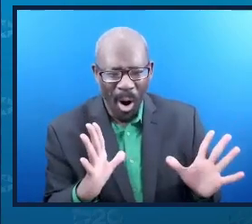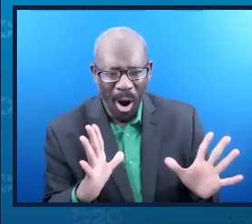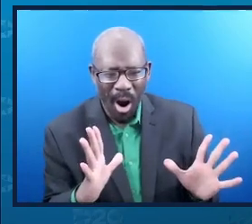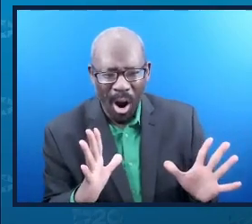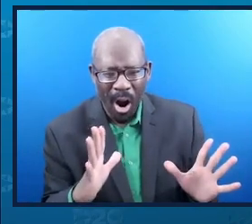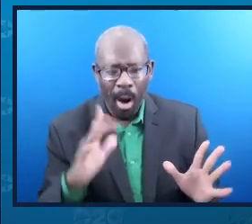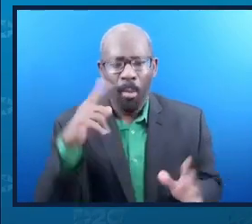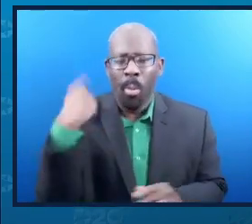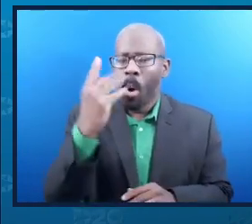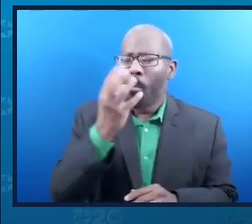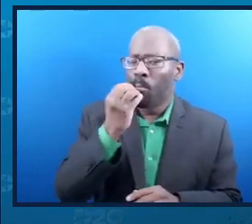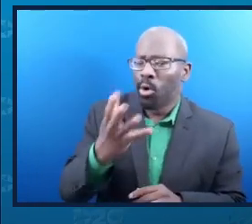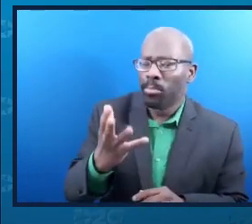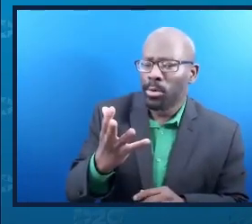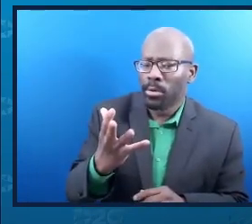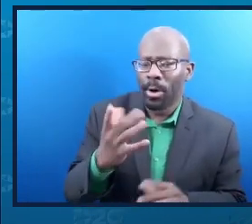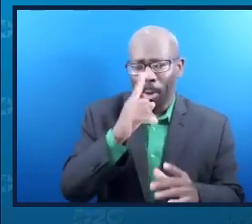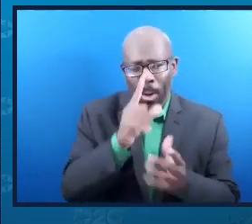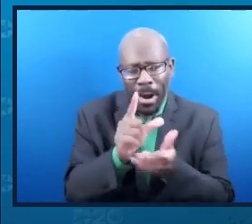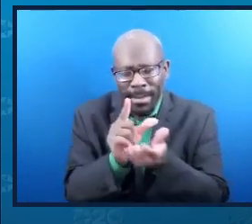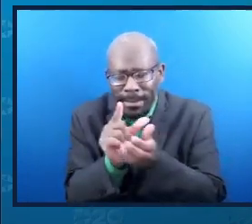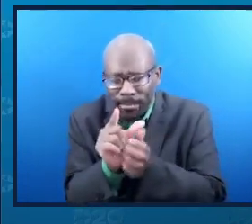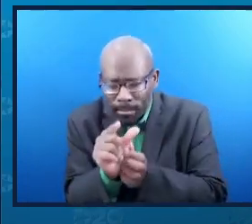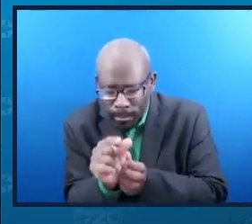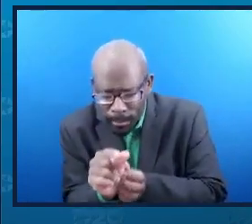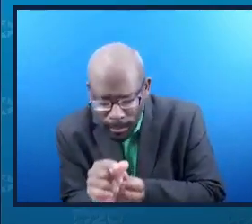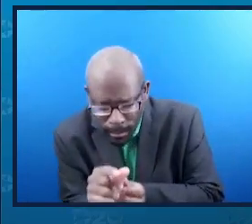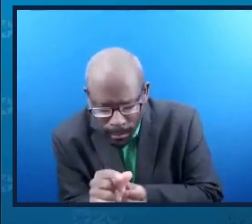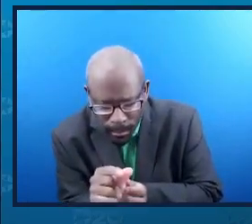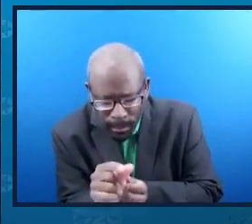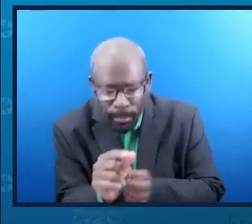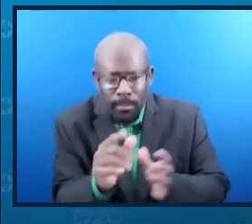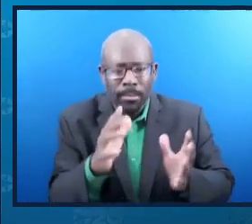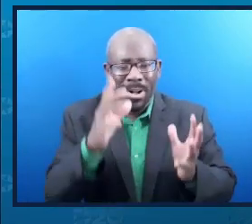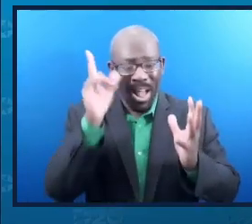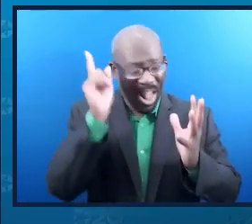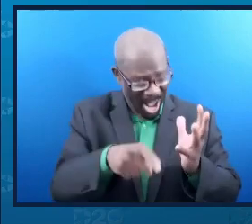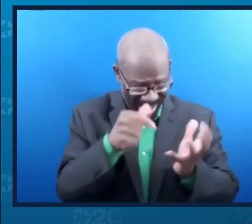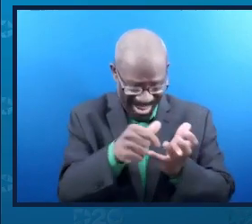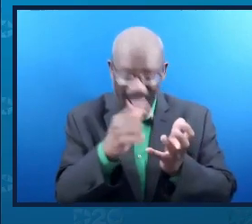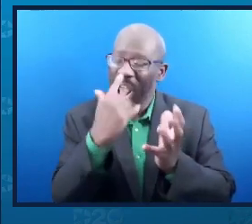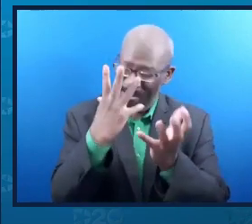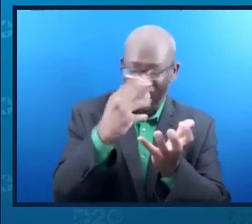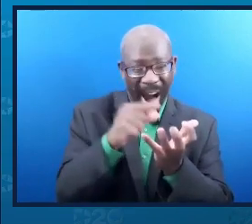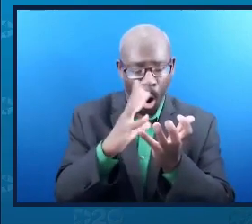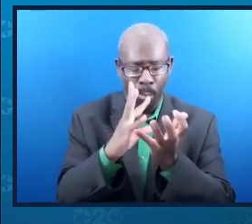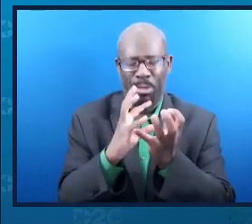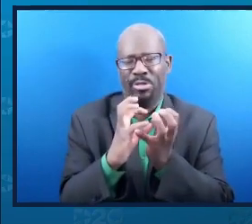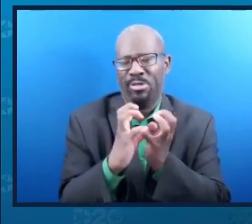TINY, FRAGILE, OUR AT POS FOR IS ALL THAT SEPARATES US FROM